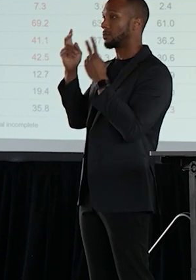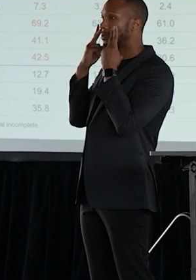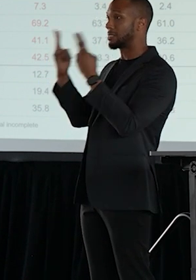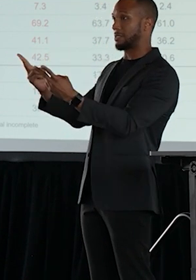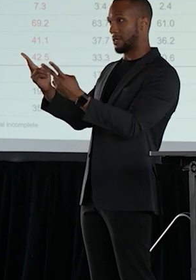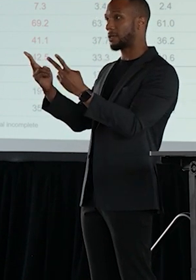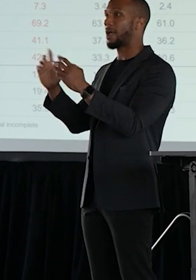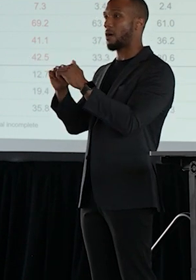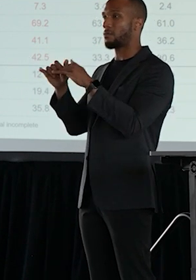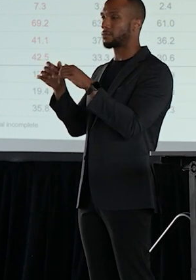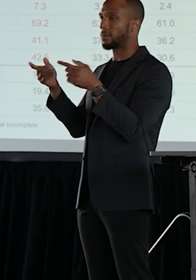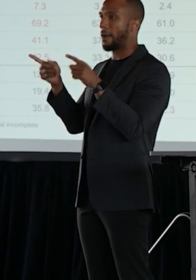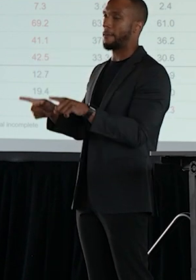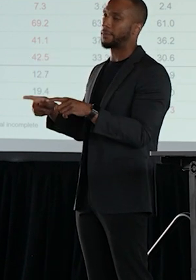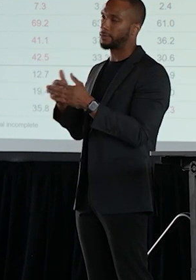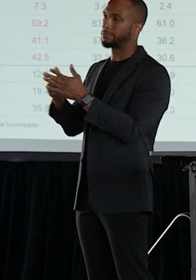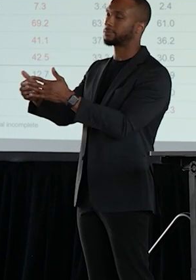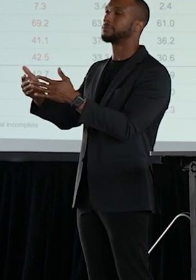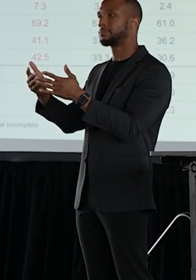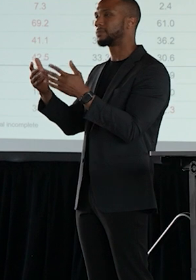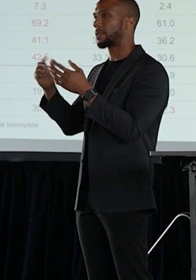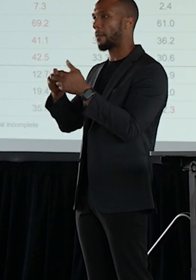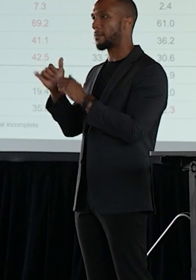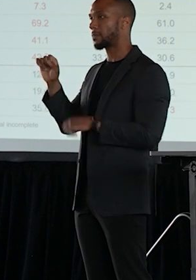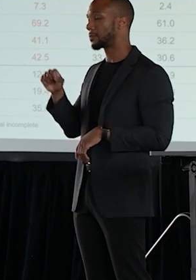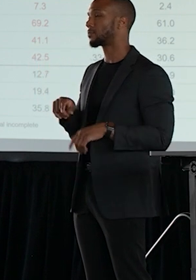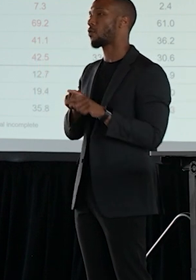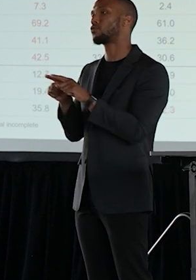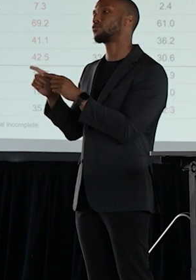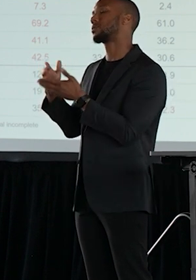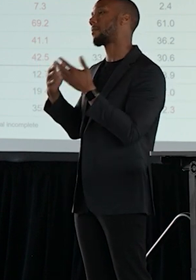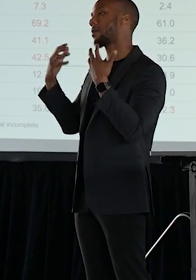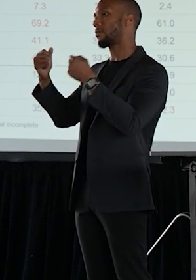common is this issue, but also some health issue is more common